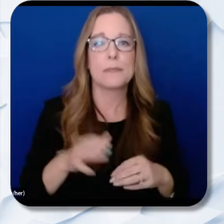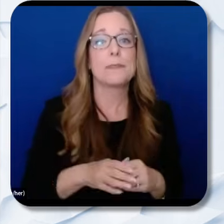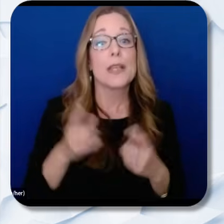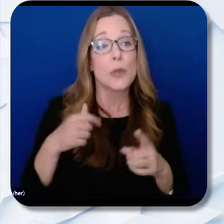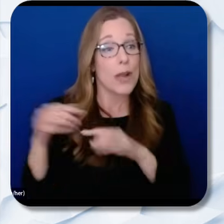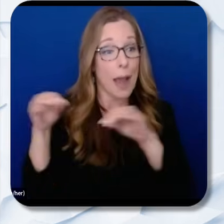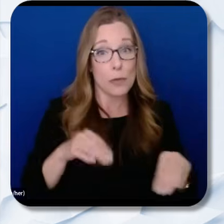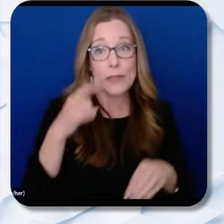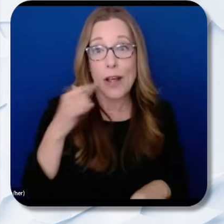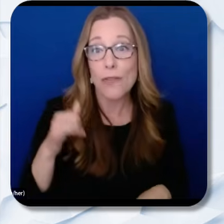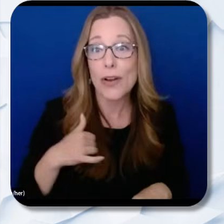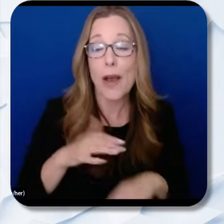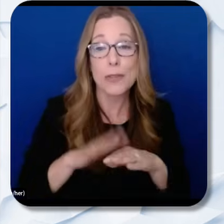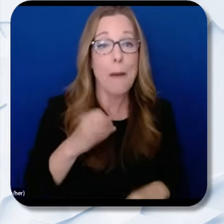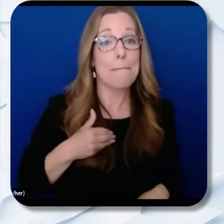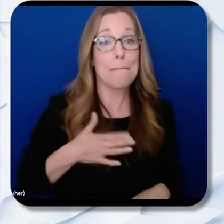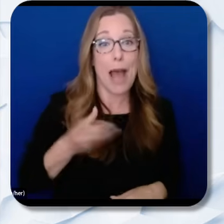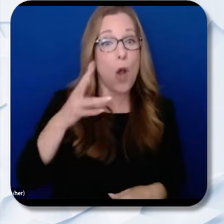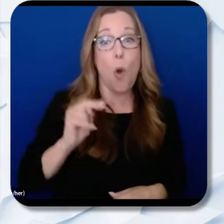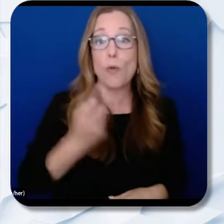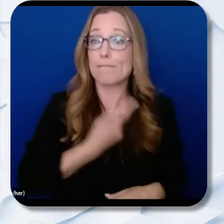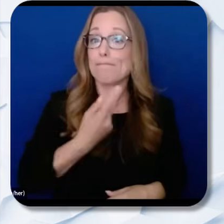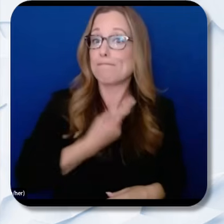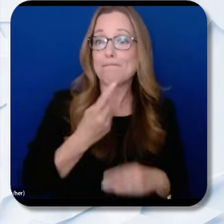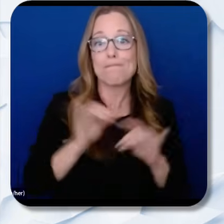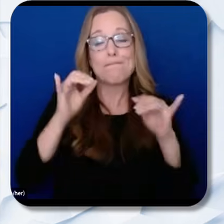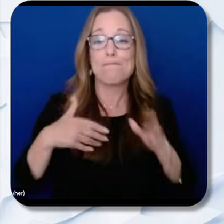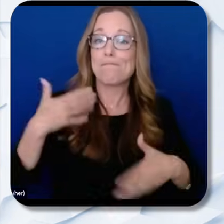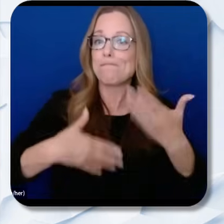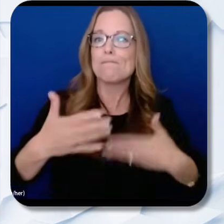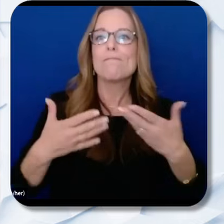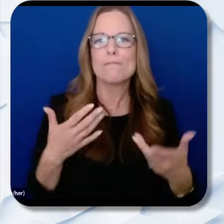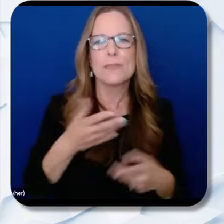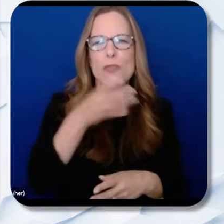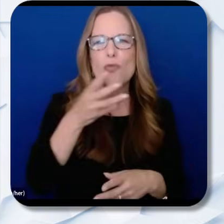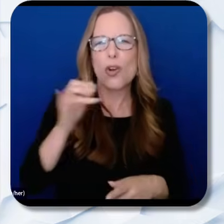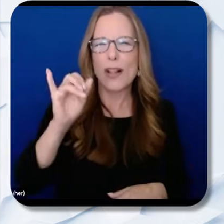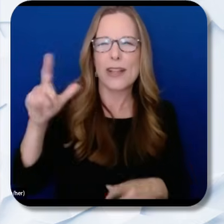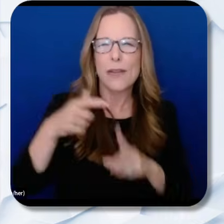And before that, I had… spent a couple of years couch surfing and changing schools and